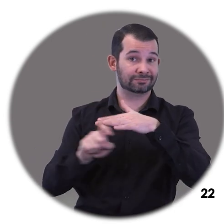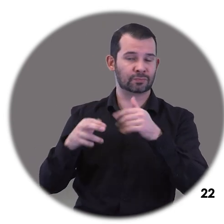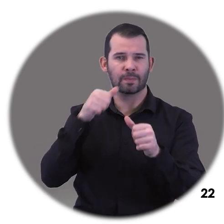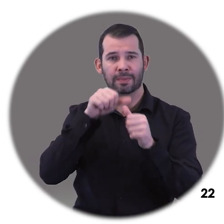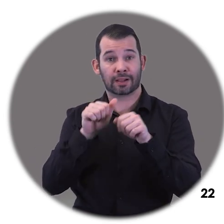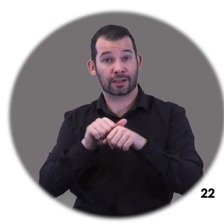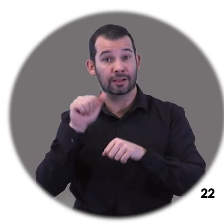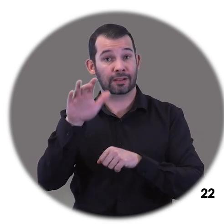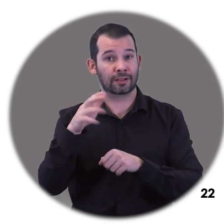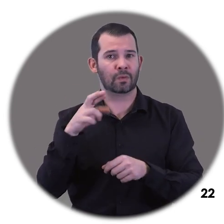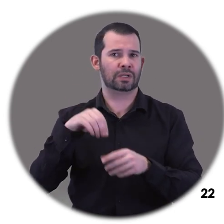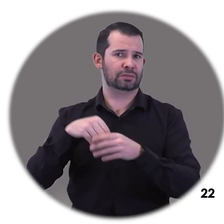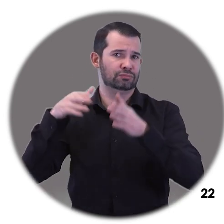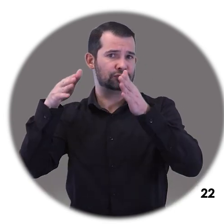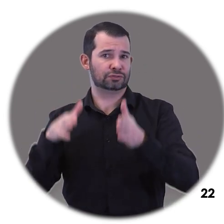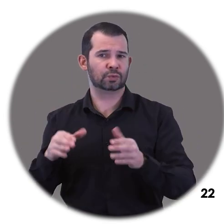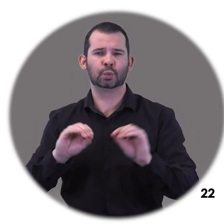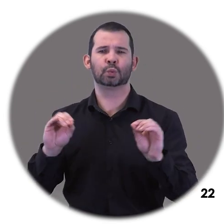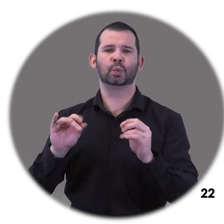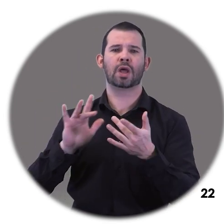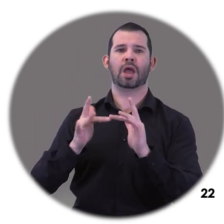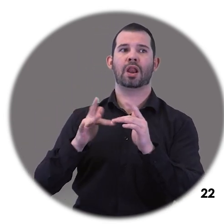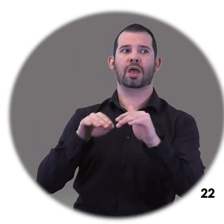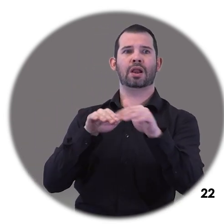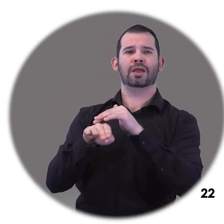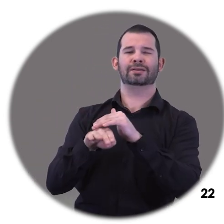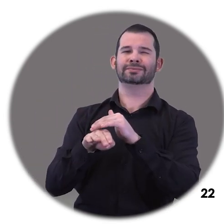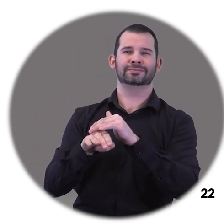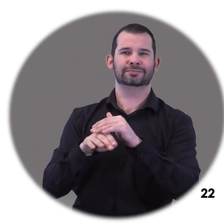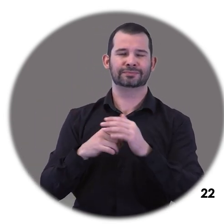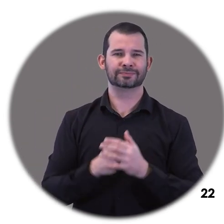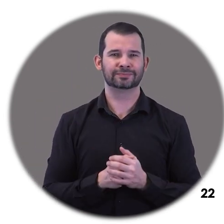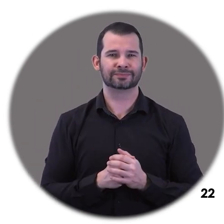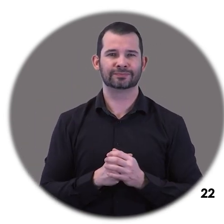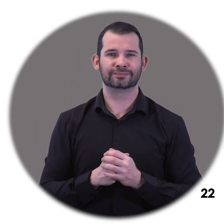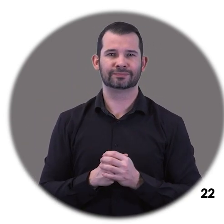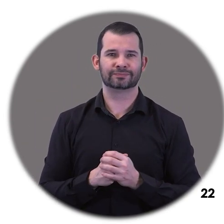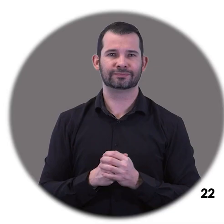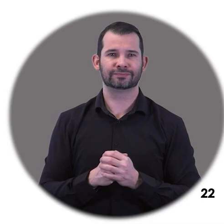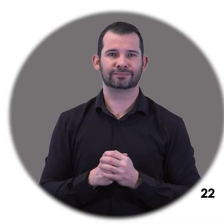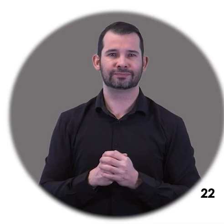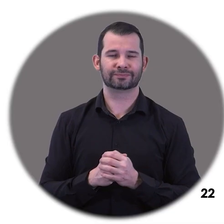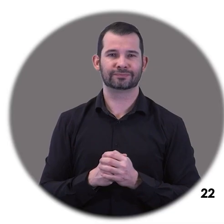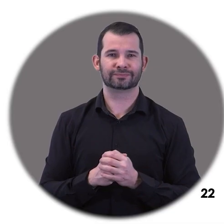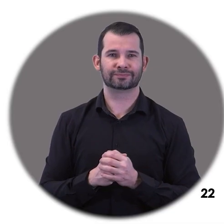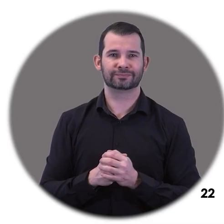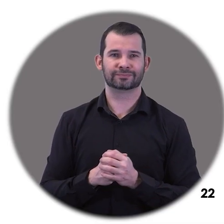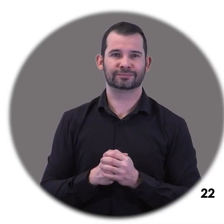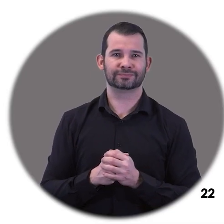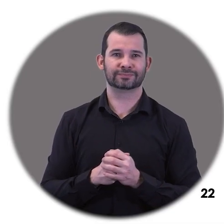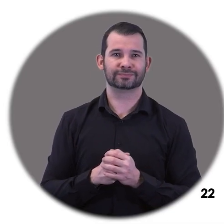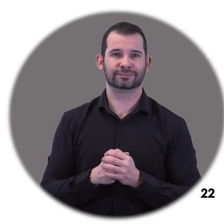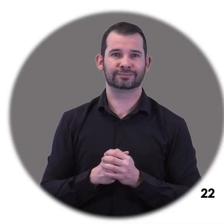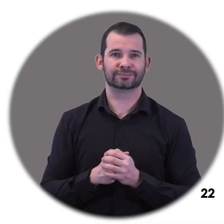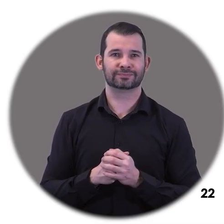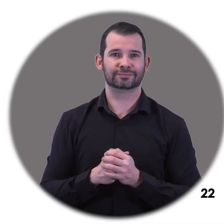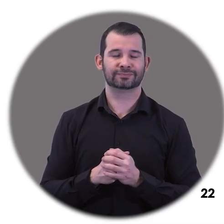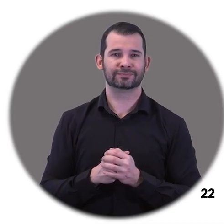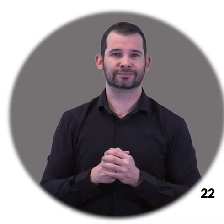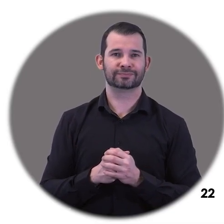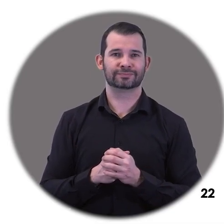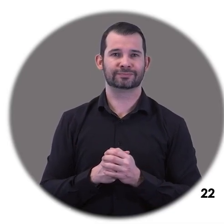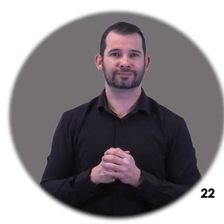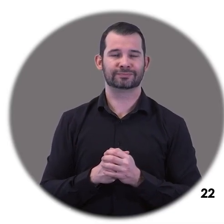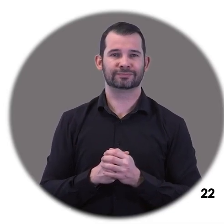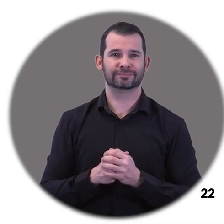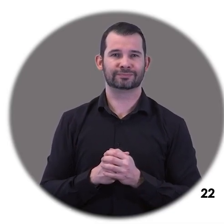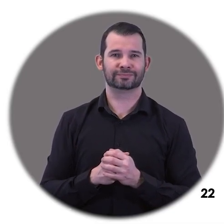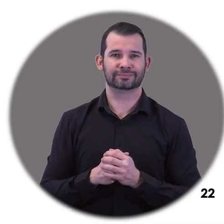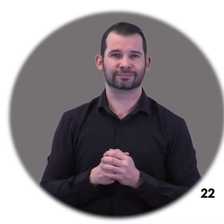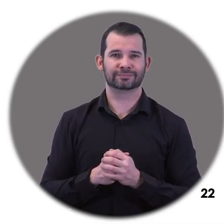fax or mail, or in-person, with no online access.